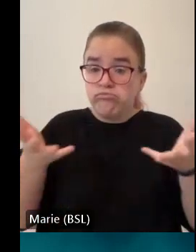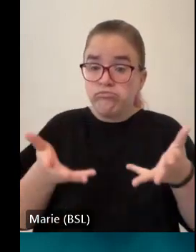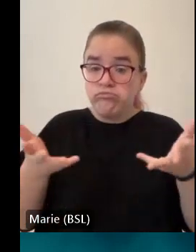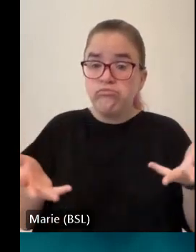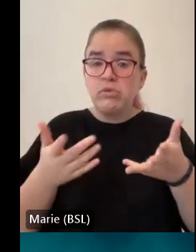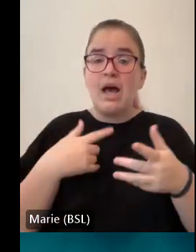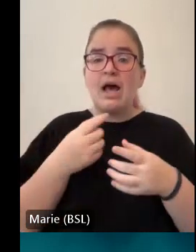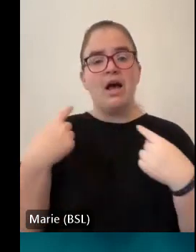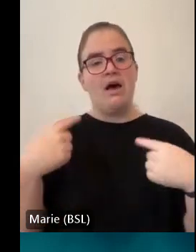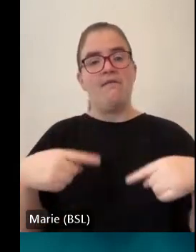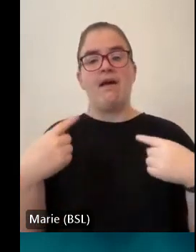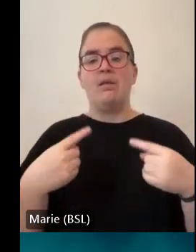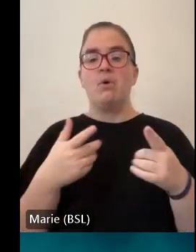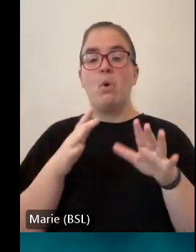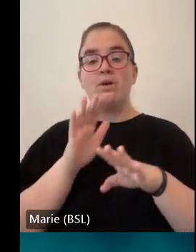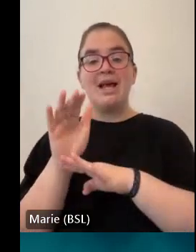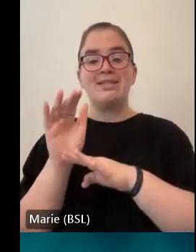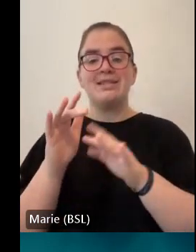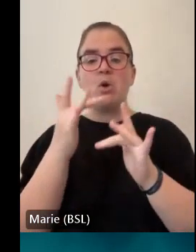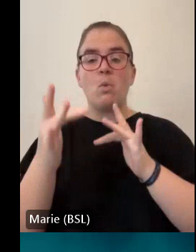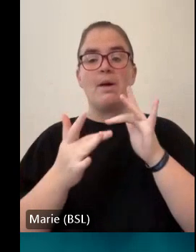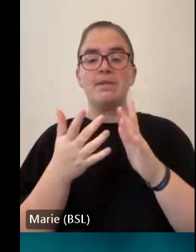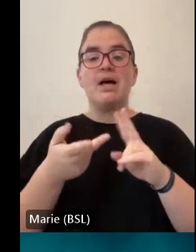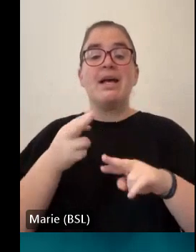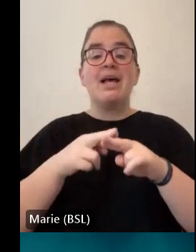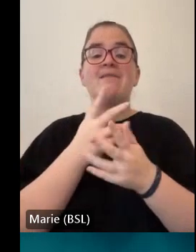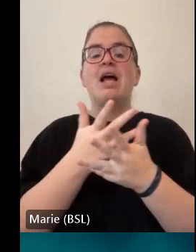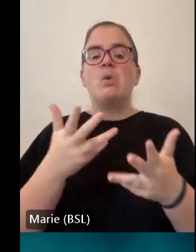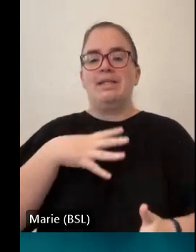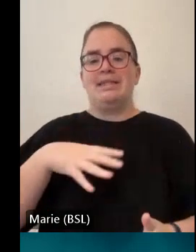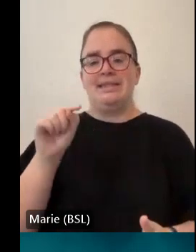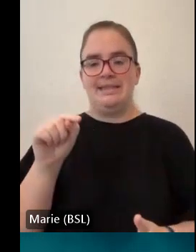that's available on our external websites should anyone need that.